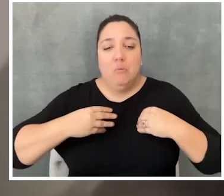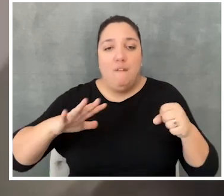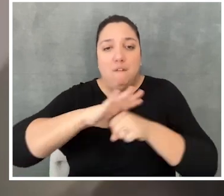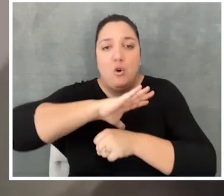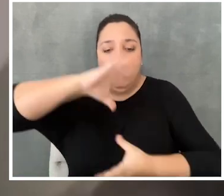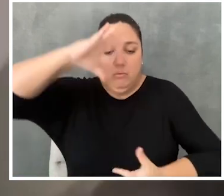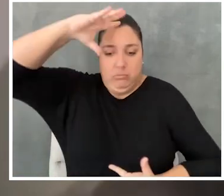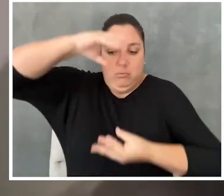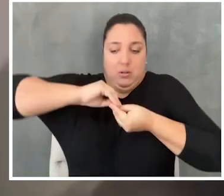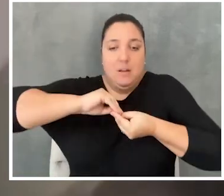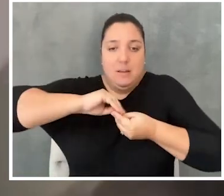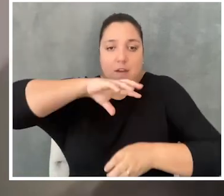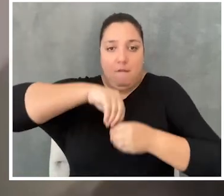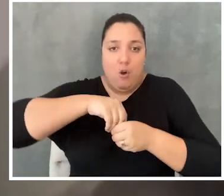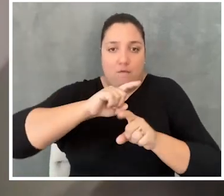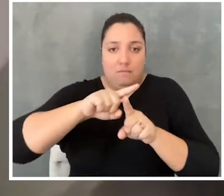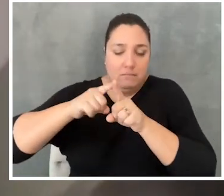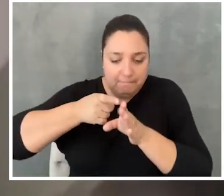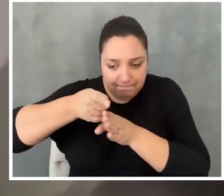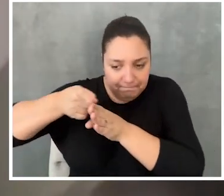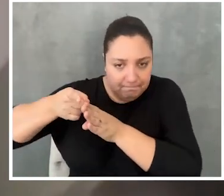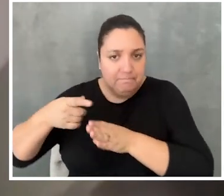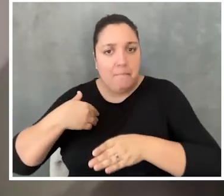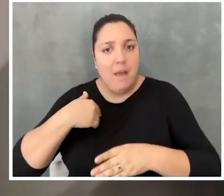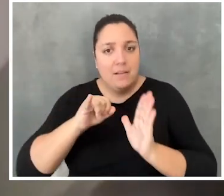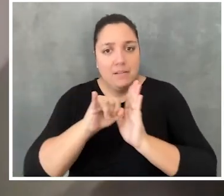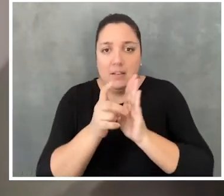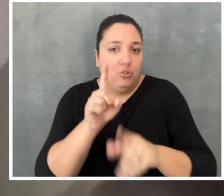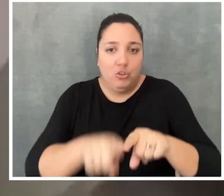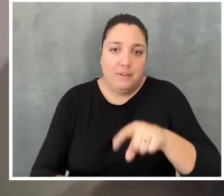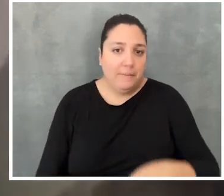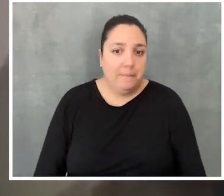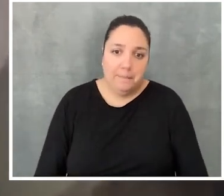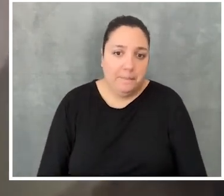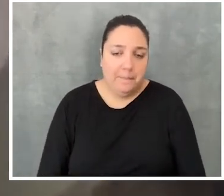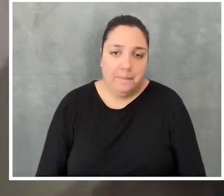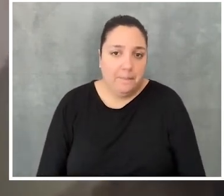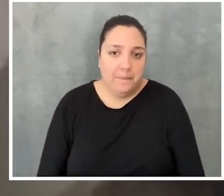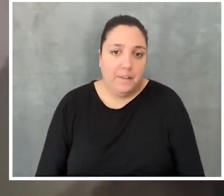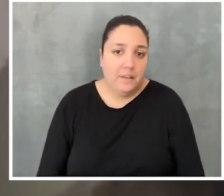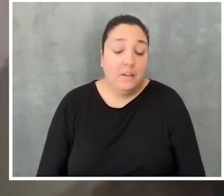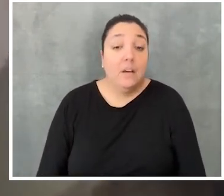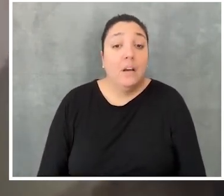and all aspects of their identity. And disability justice